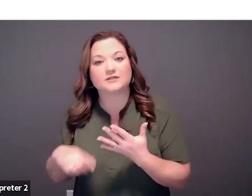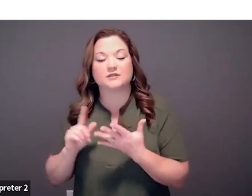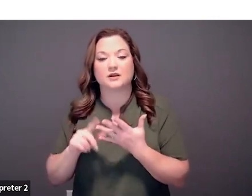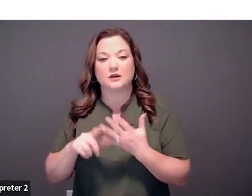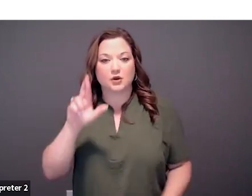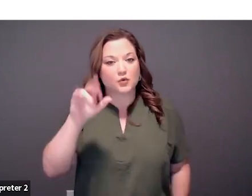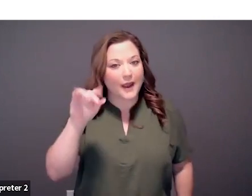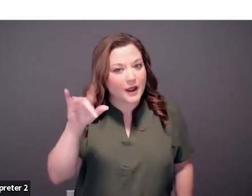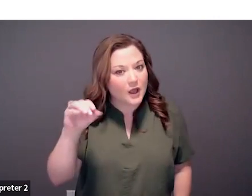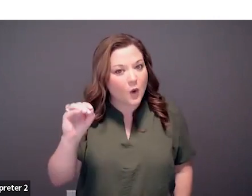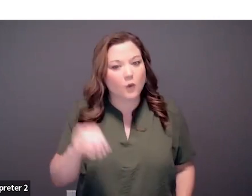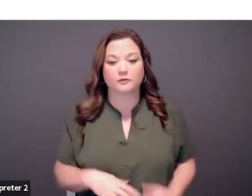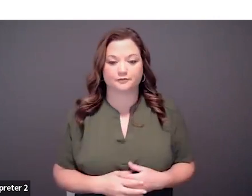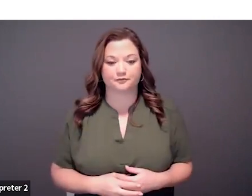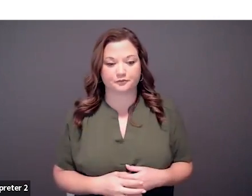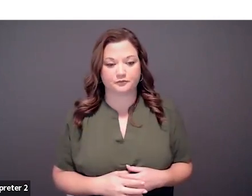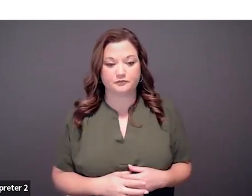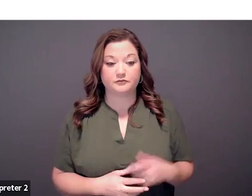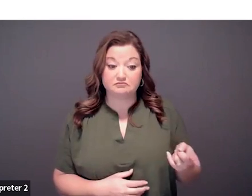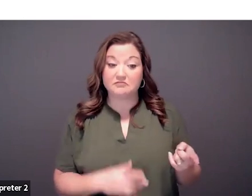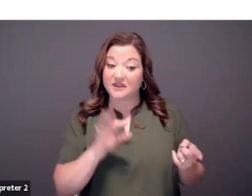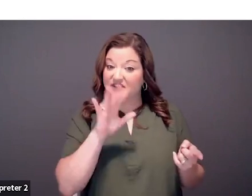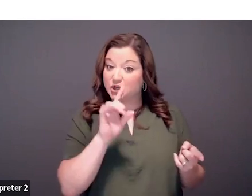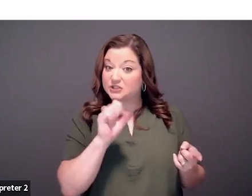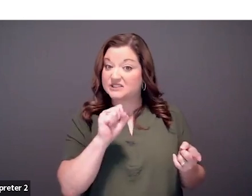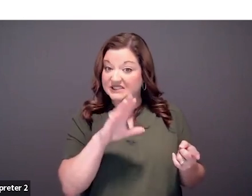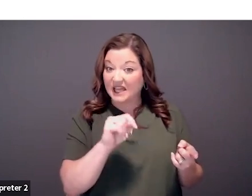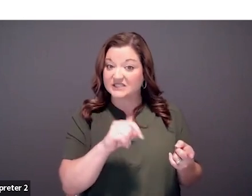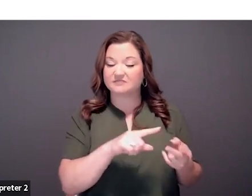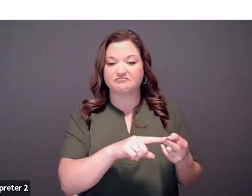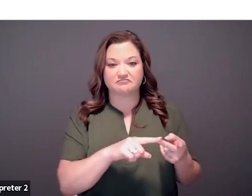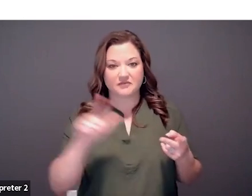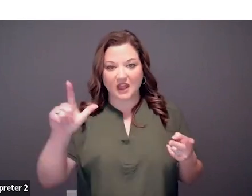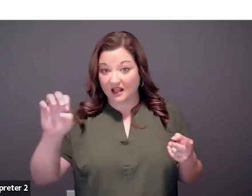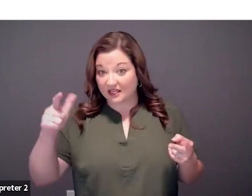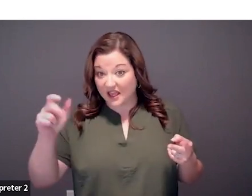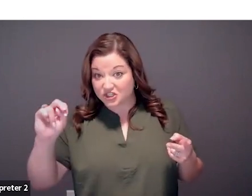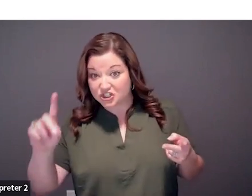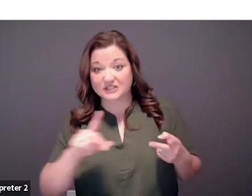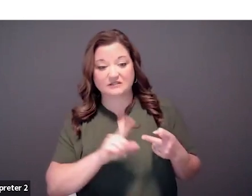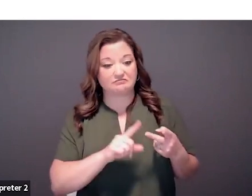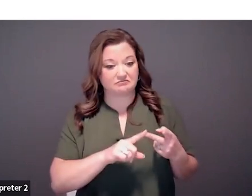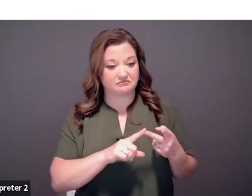We have fieldset, legend. Within the legend, we have the label for the group.